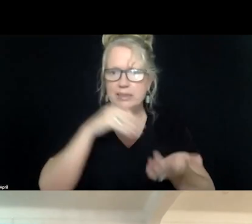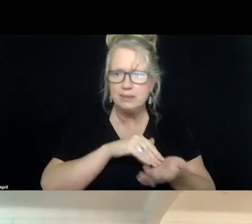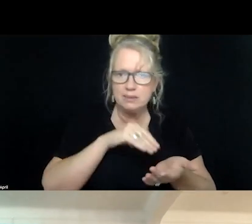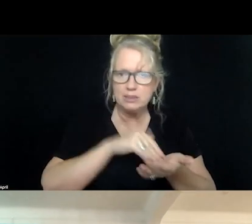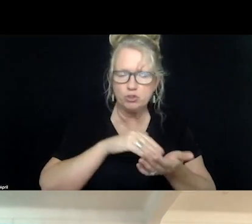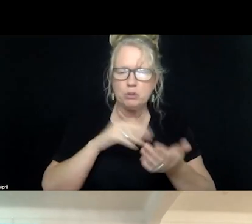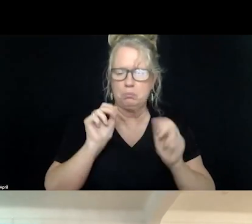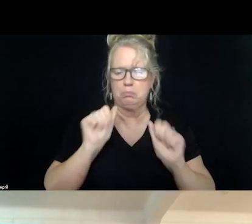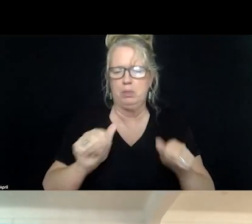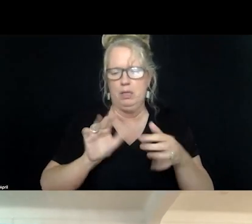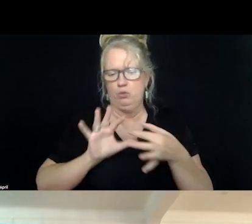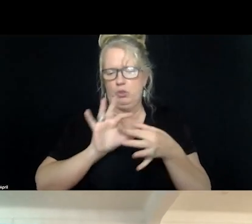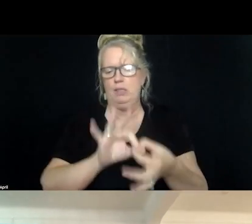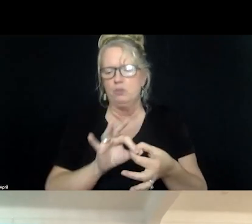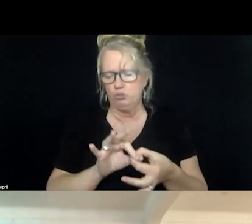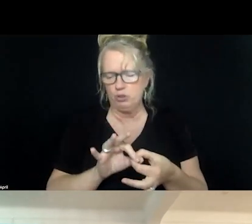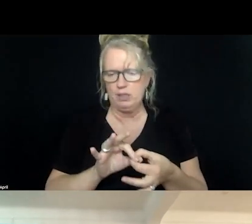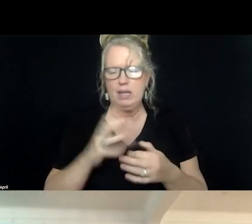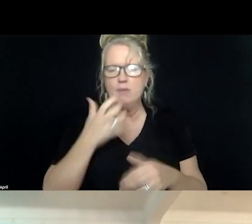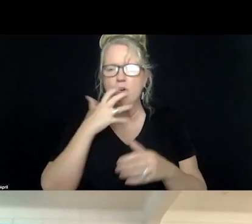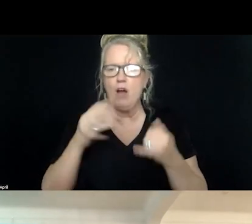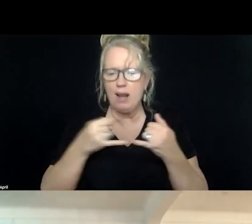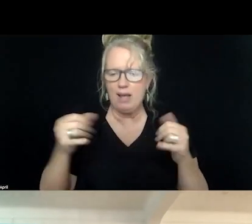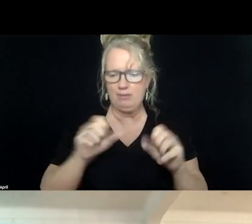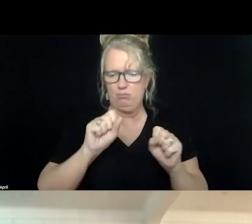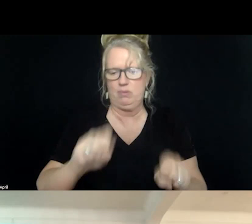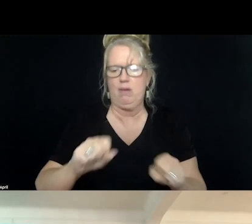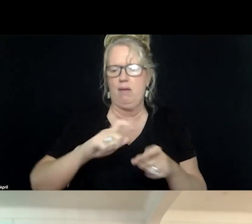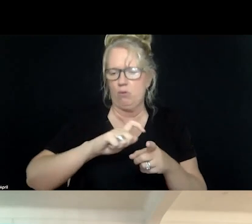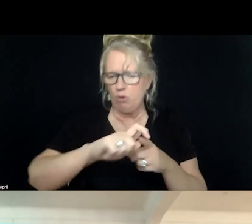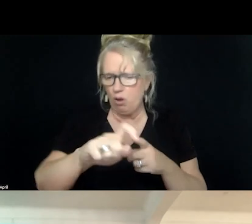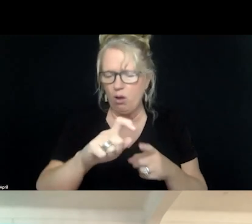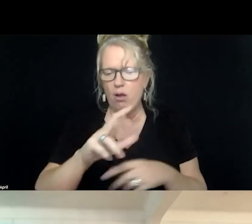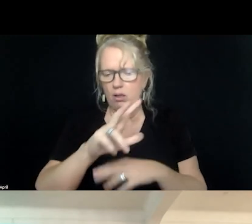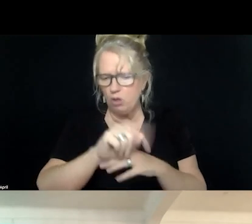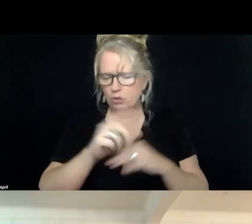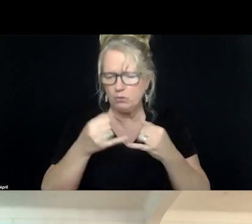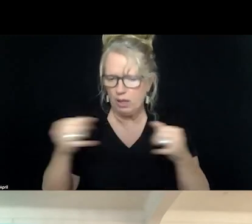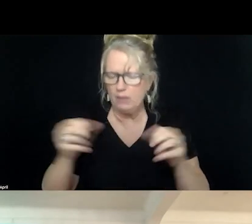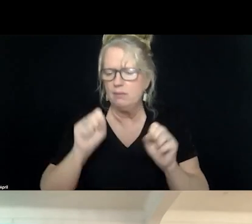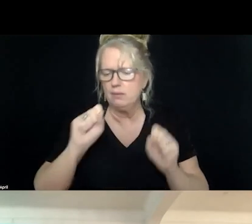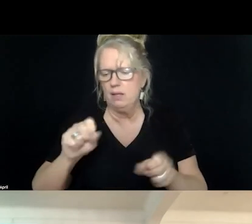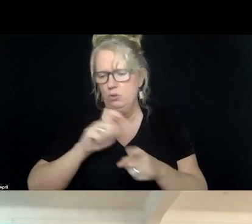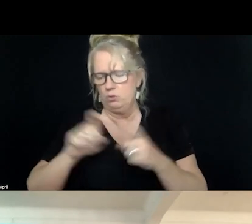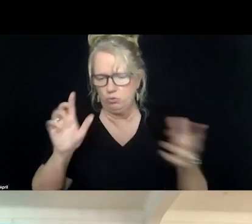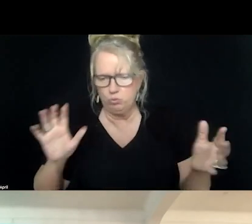CONNECTION AND THERE ARE ALSO HOT LINES THEY CAN CALL AND CONSULTATIONS LINES THEY CAN CALL TO CONNECT WITH THE PSYCHIATRIST.